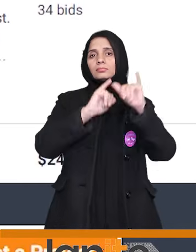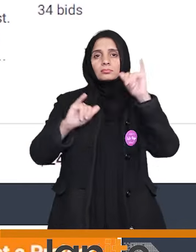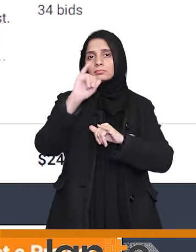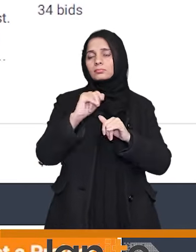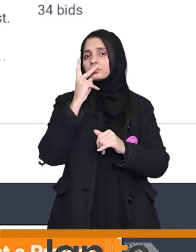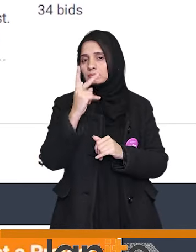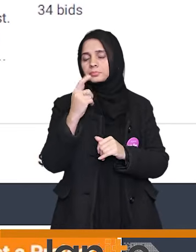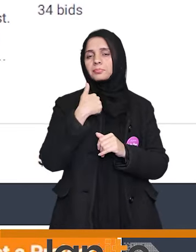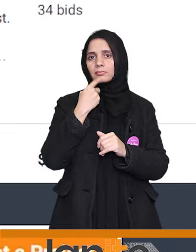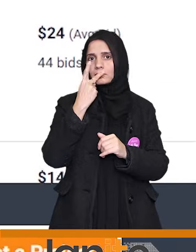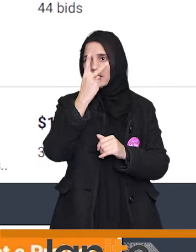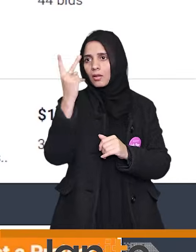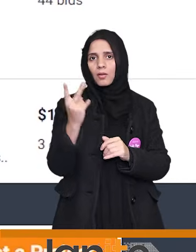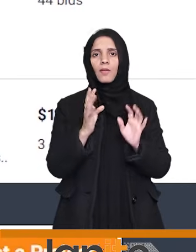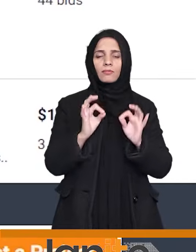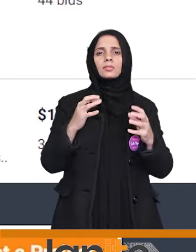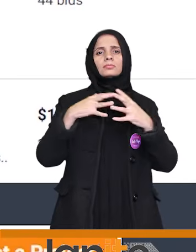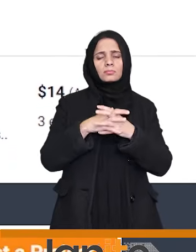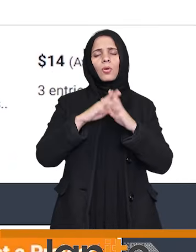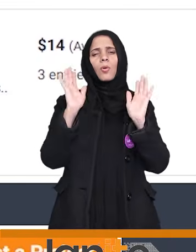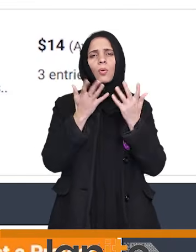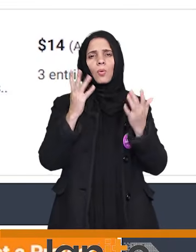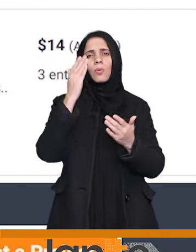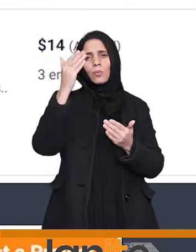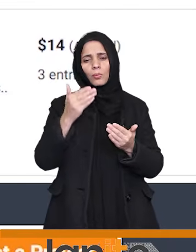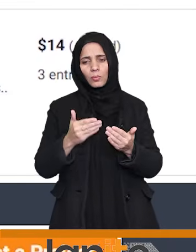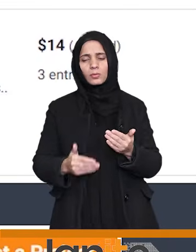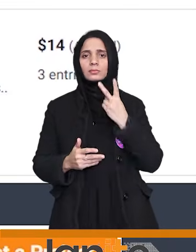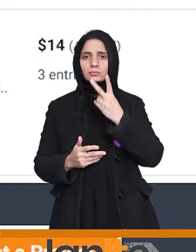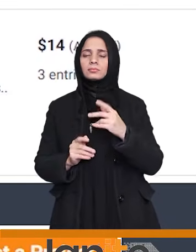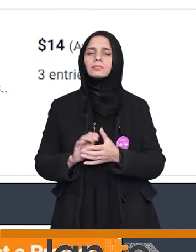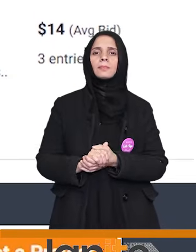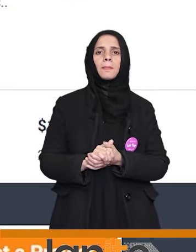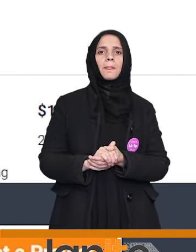Starting with ‘5 pages WordPress website and graphic design work’. This is the best project.